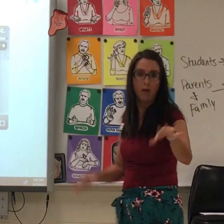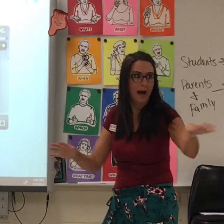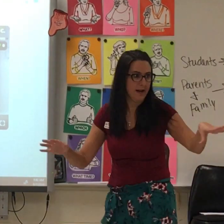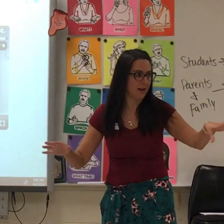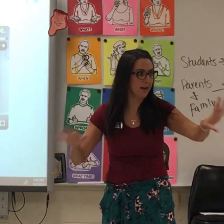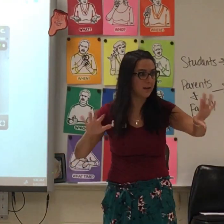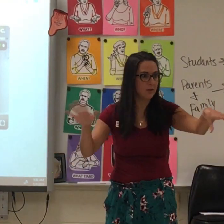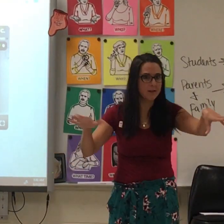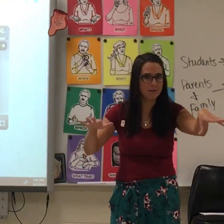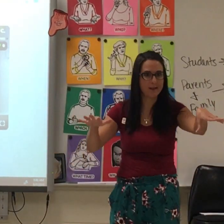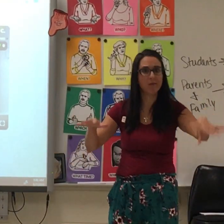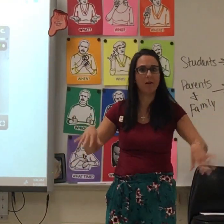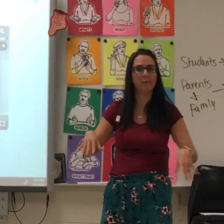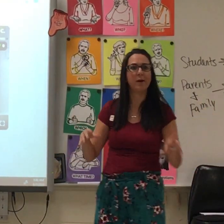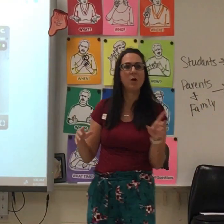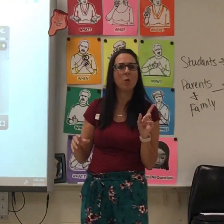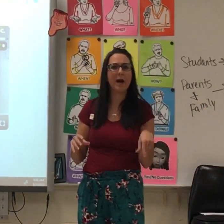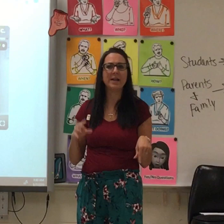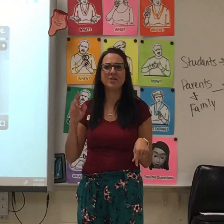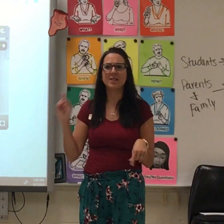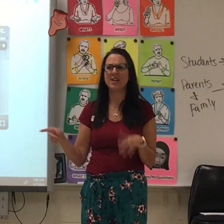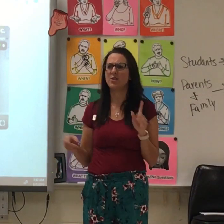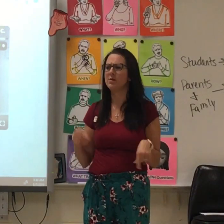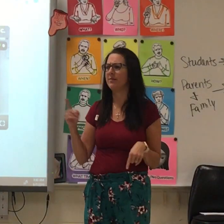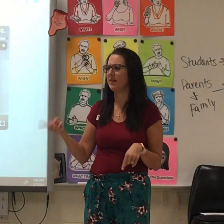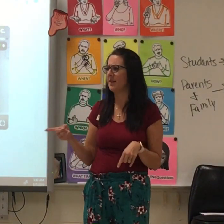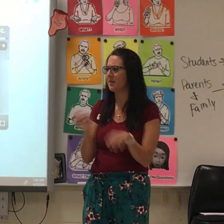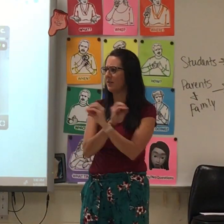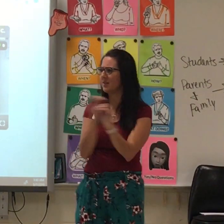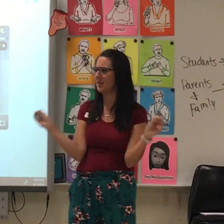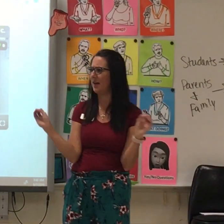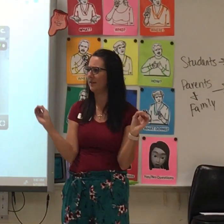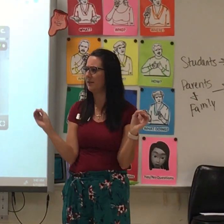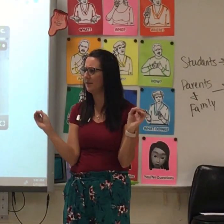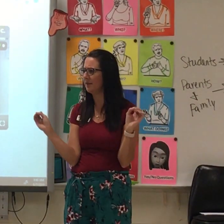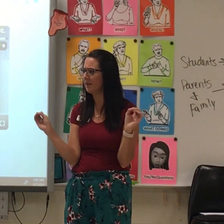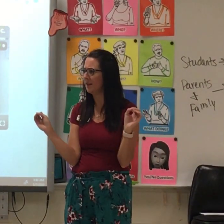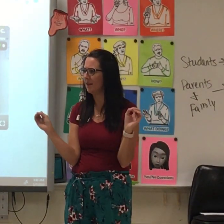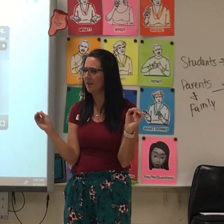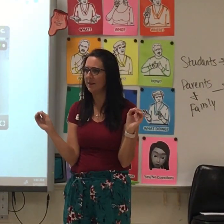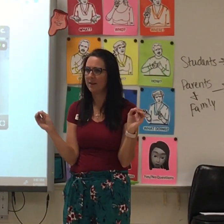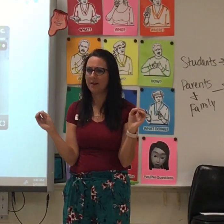But you were all right. You didn't do anything wrong, but why did you say 2 different things for this sign?